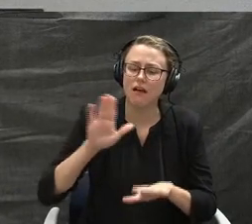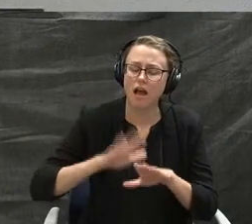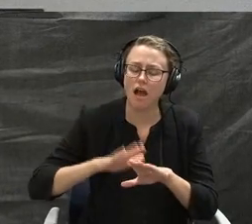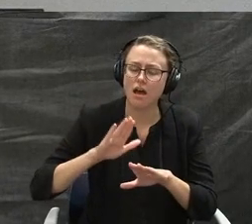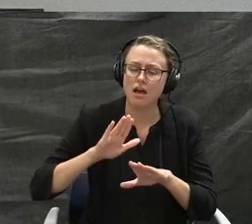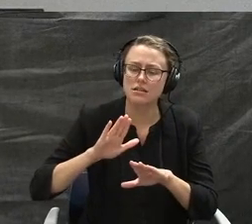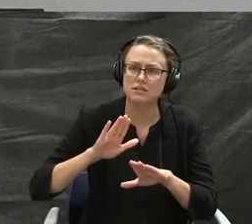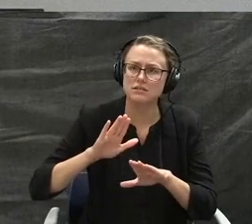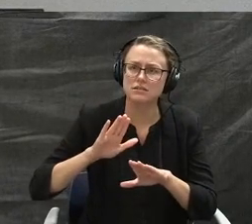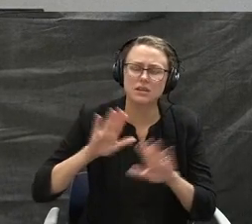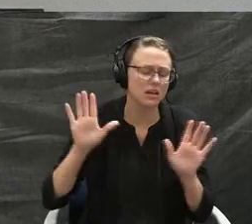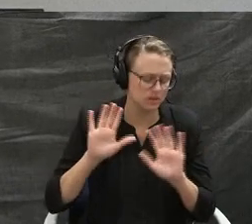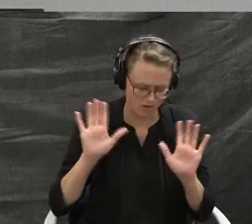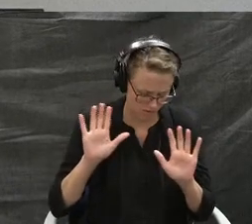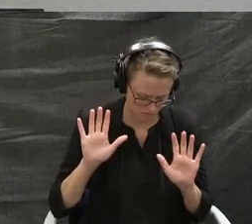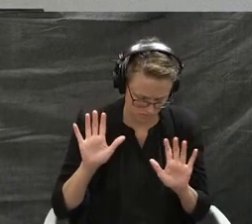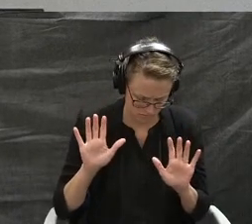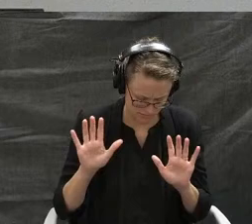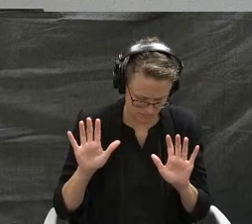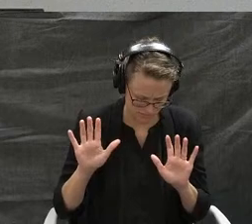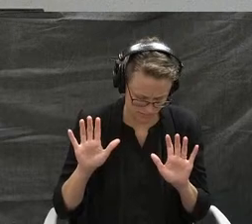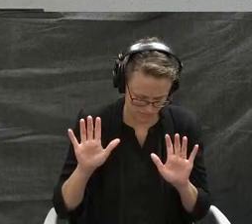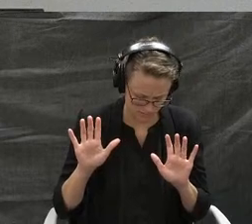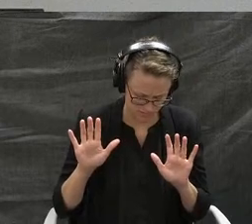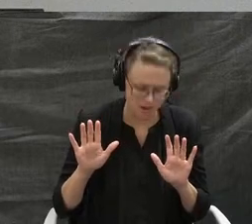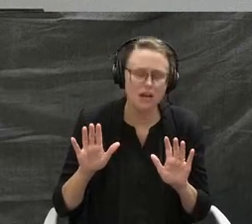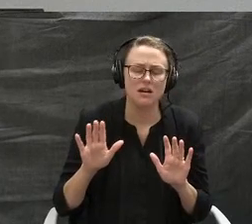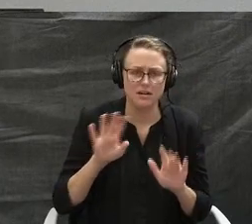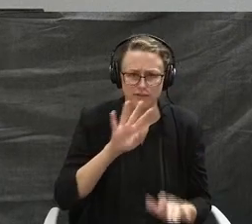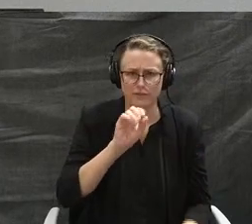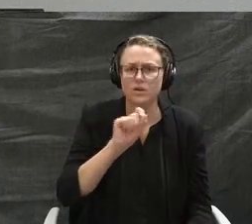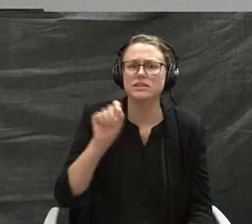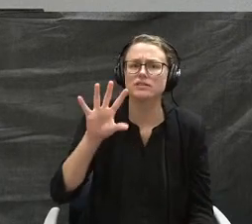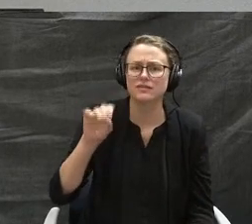Well, no, high school students that have to be online and